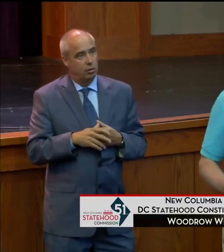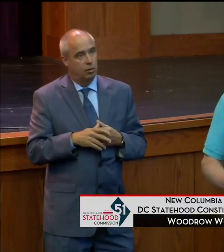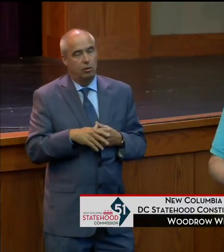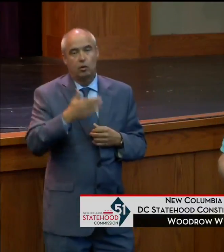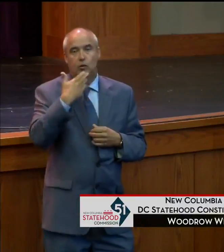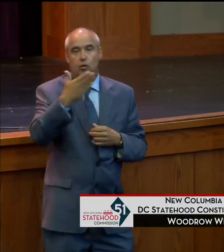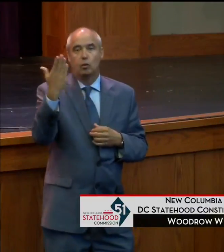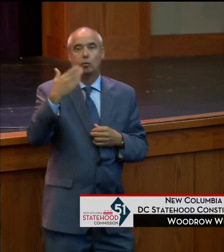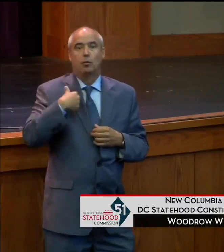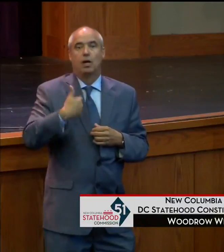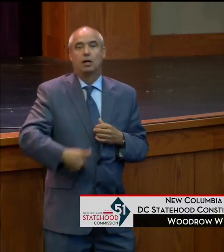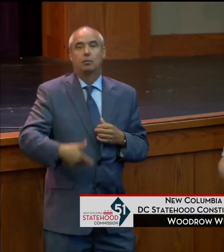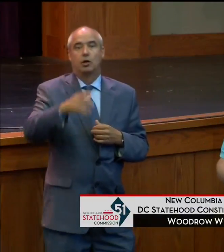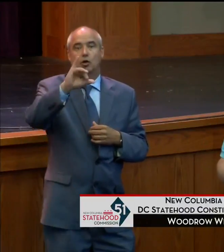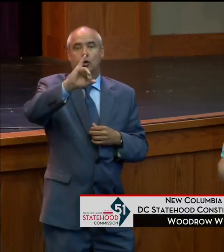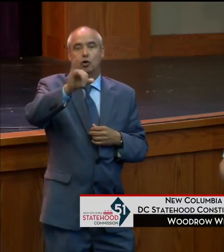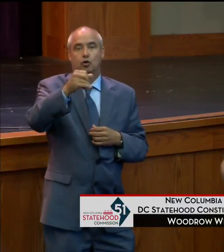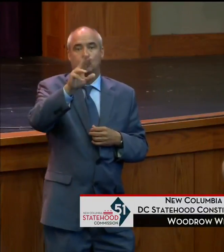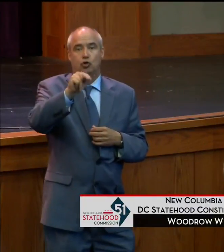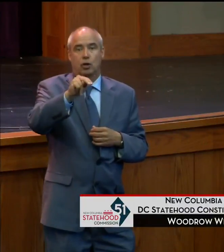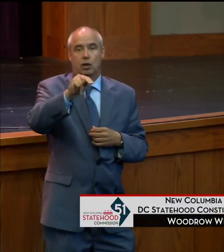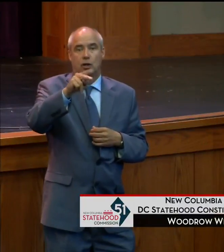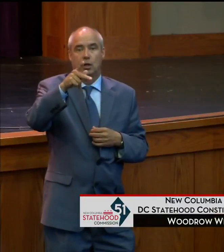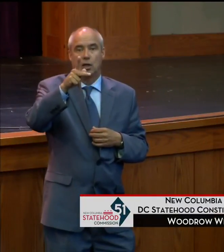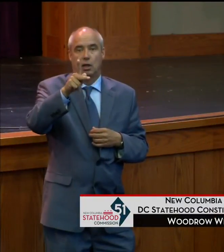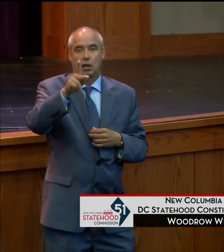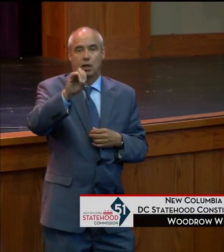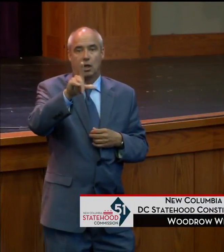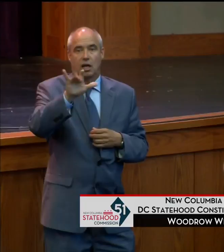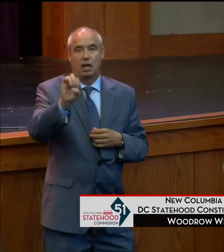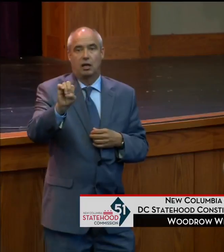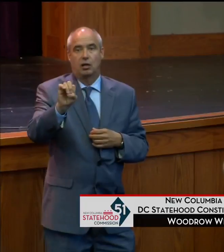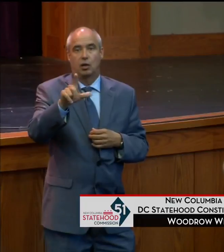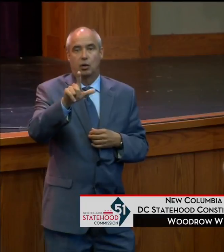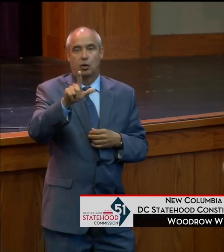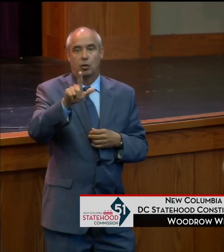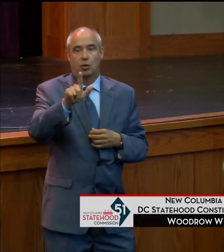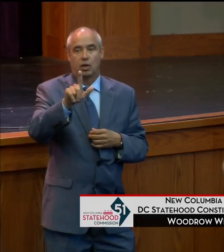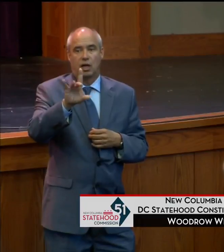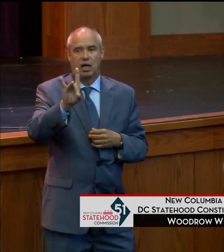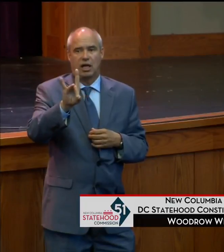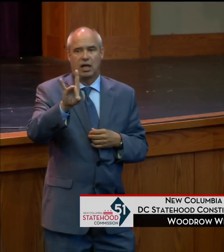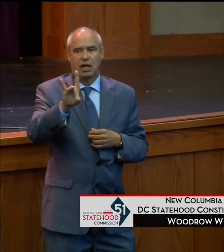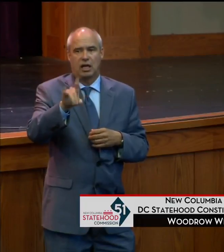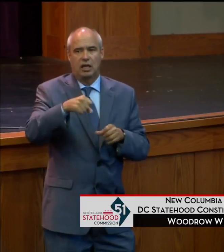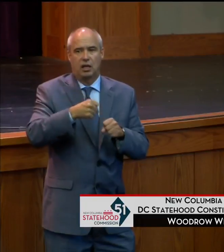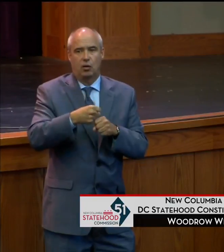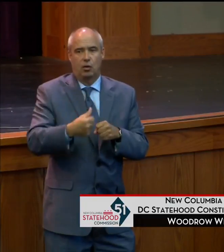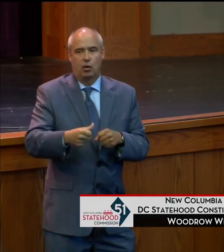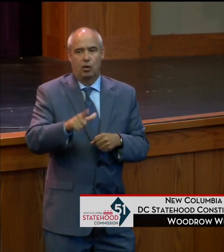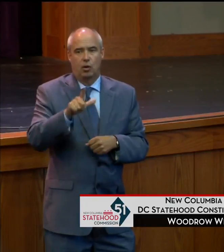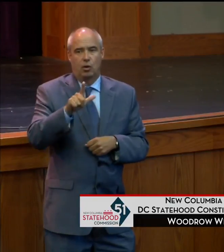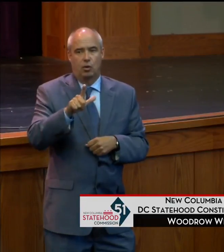GOOD MORNING, MY NAME IS JOHN HEALY I'M A 28-YEAR RESIDENT OF WARD 3 AND I'M HERE TODAY REPRESENTING D.C. 2020 WHICH IS